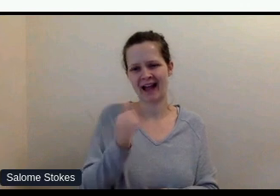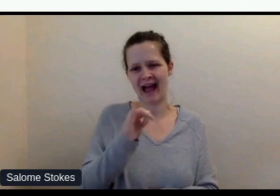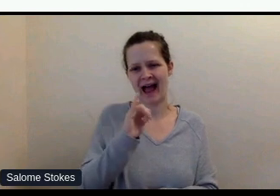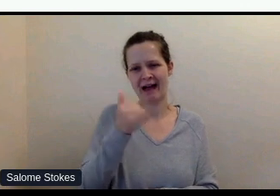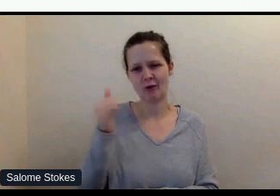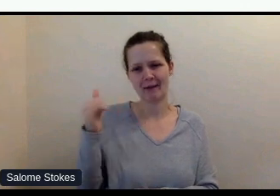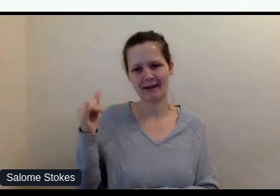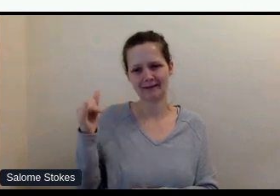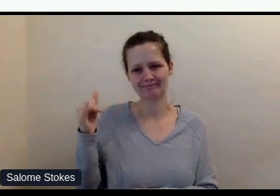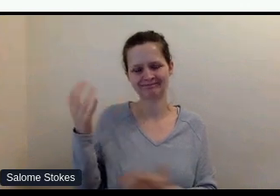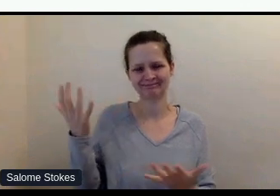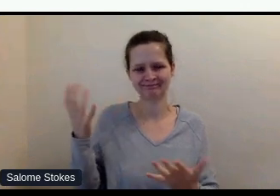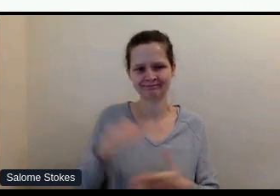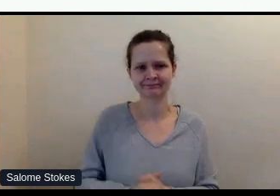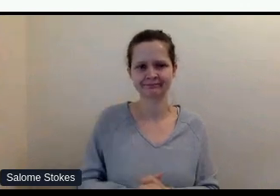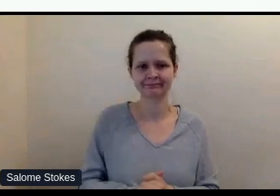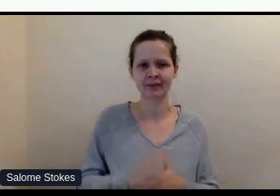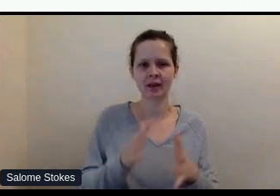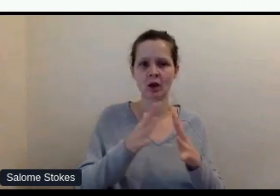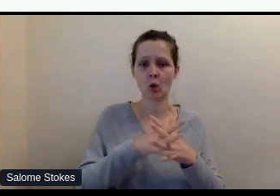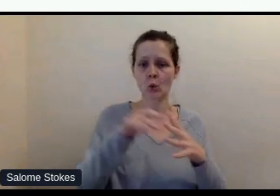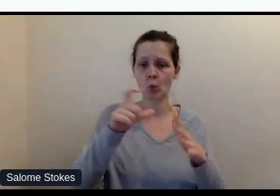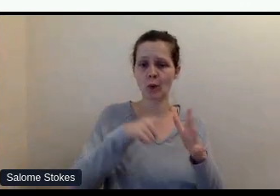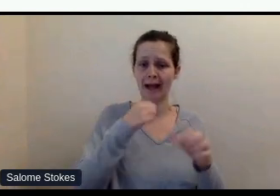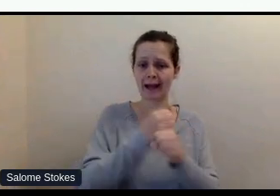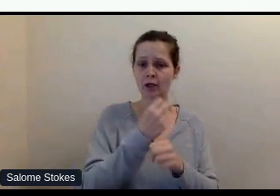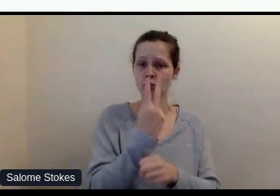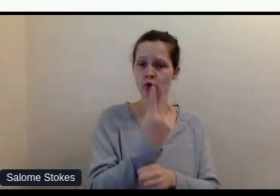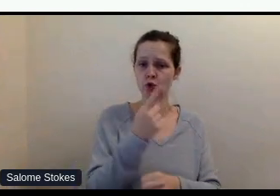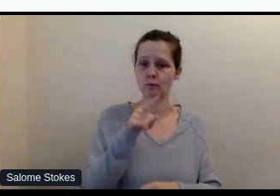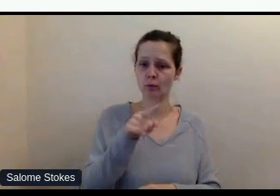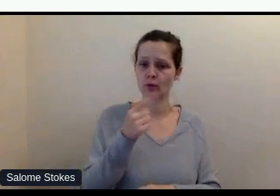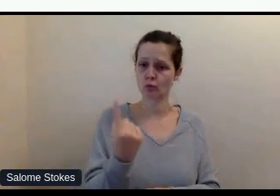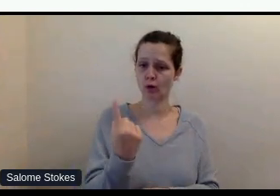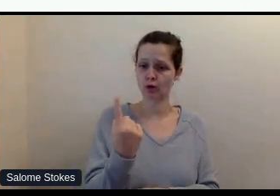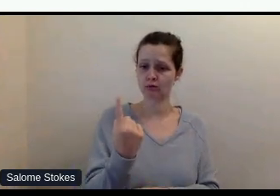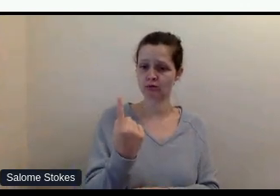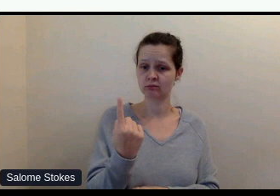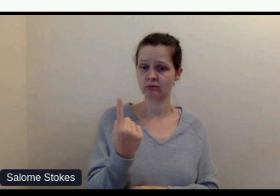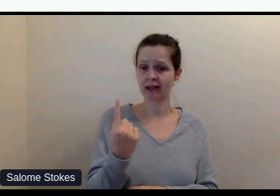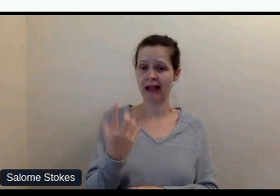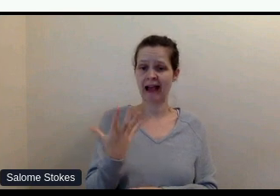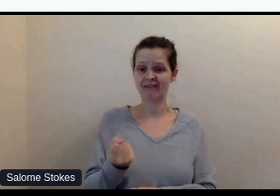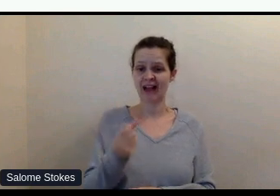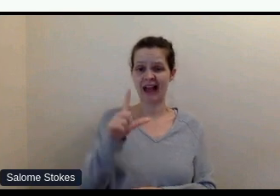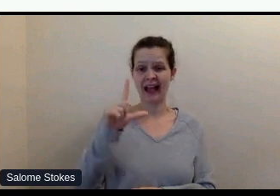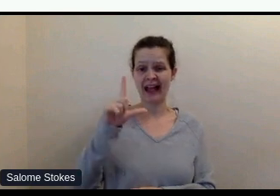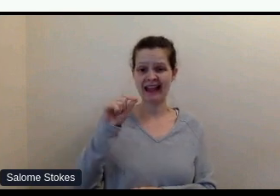WCAG 2.1 is still pretty good. It still has 11 translations, it's not too bad.